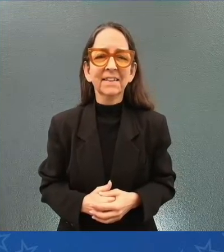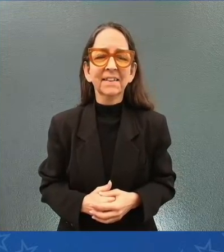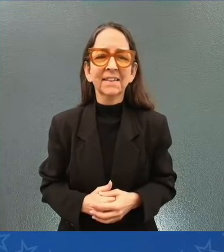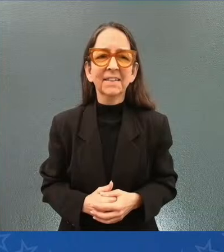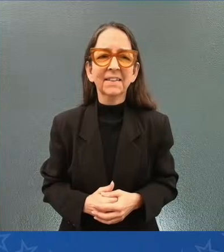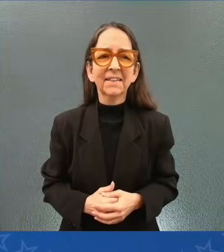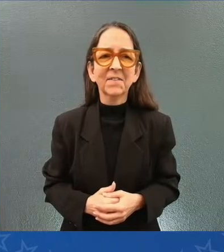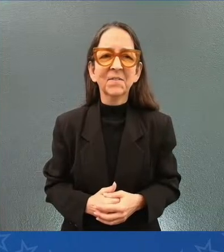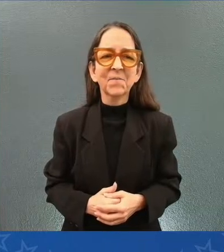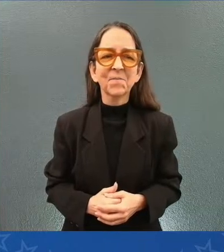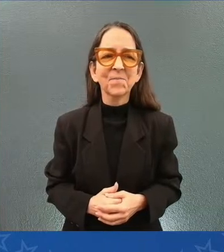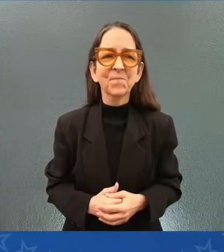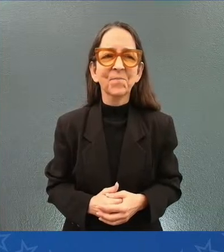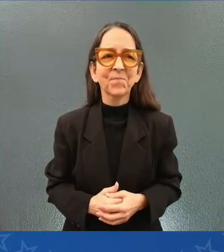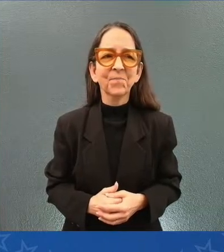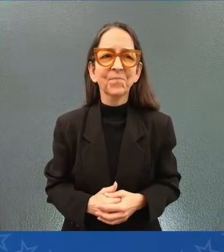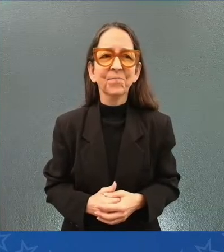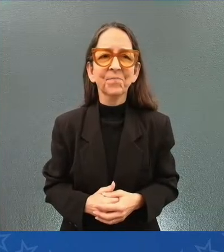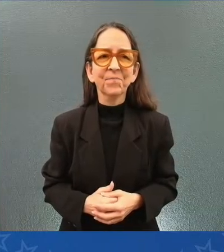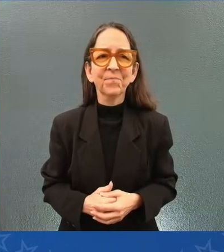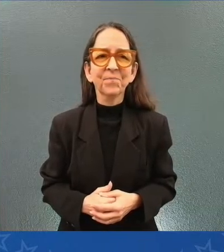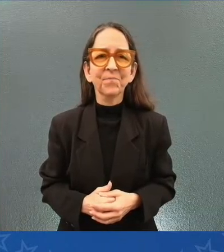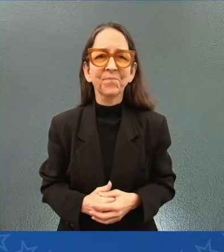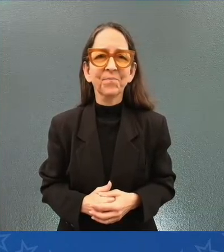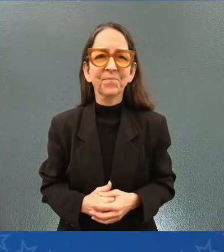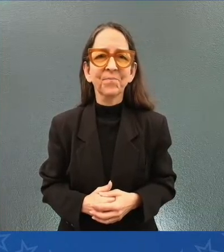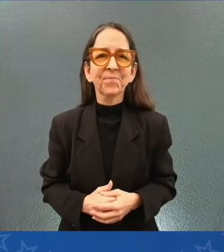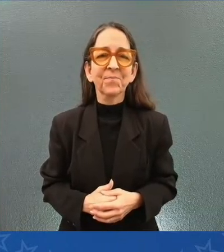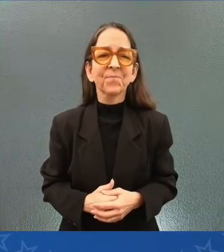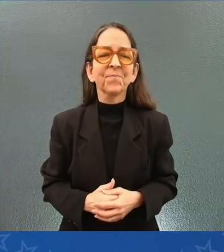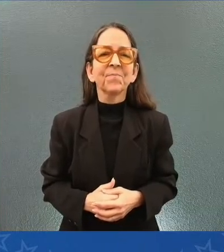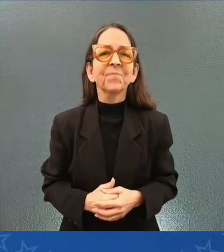Accepting on behalf of Ashton Baldwin Carter is Stephanie Carter.